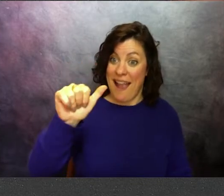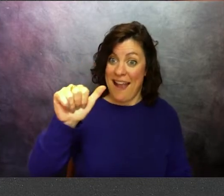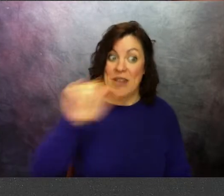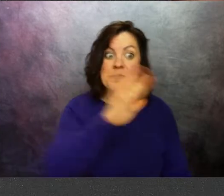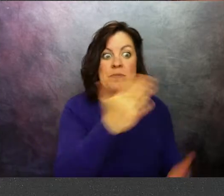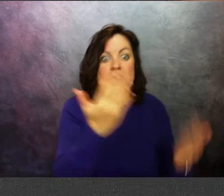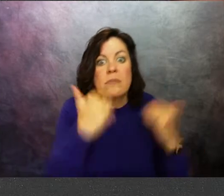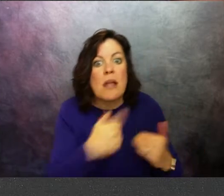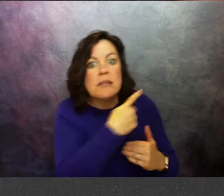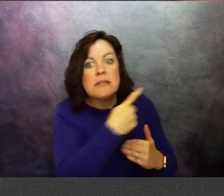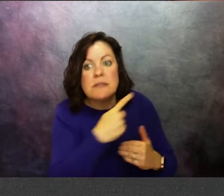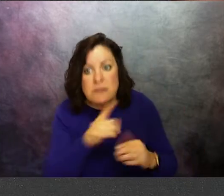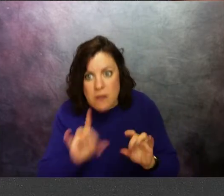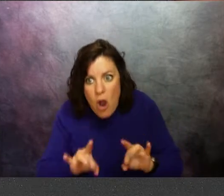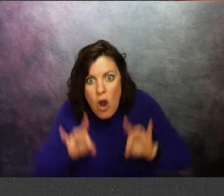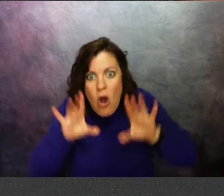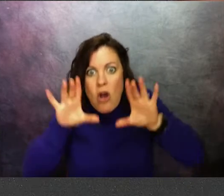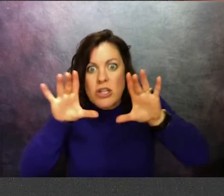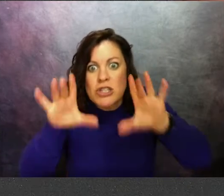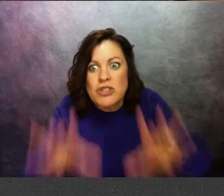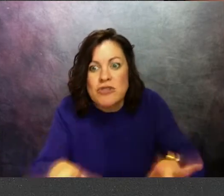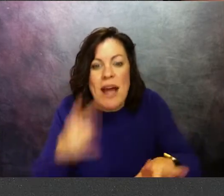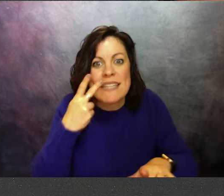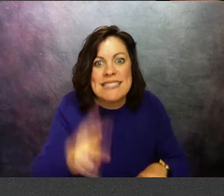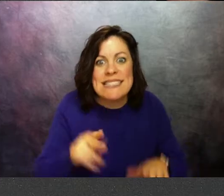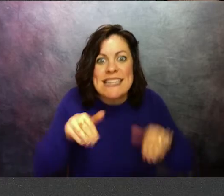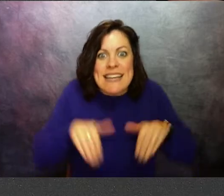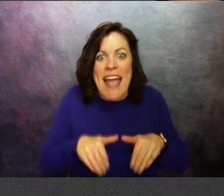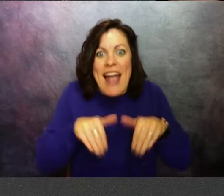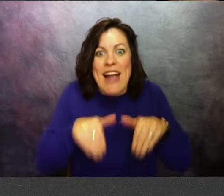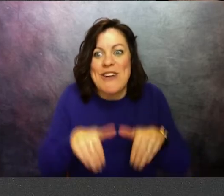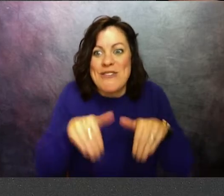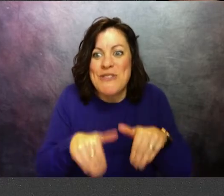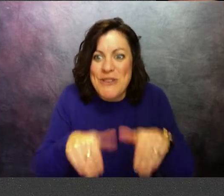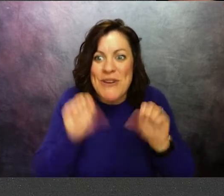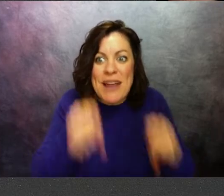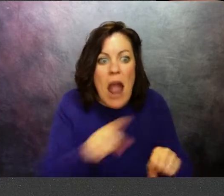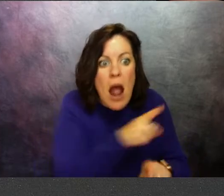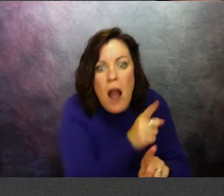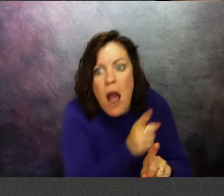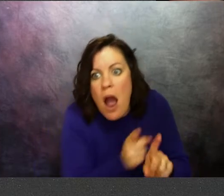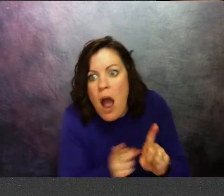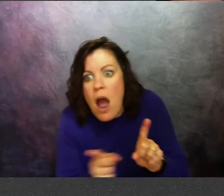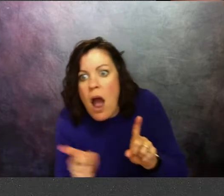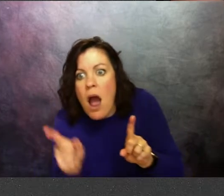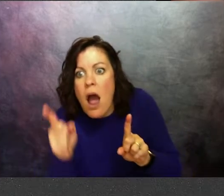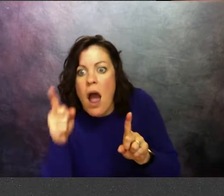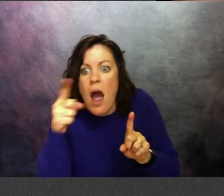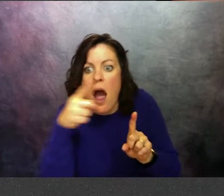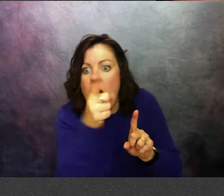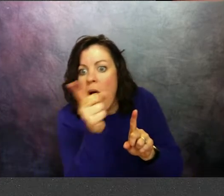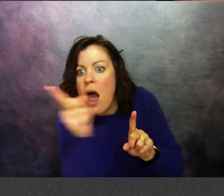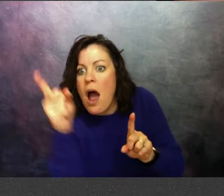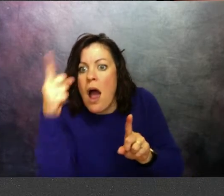Oh, go around Australia. Maybe see some kangaroos, whoa, look at all this water in the Pacific ocean.